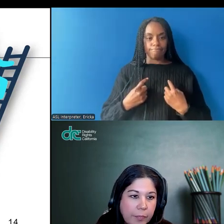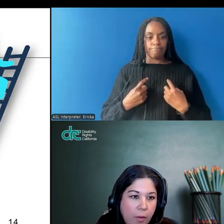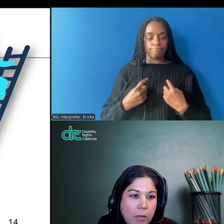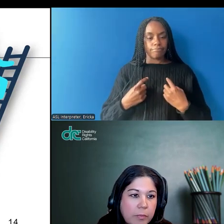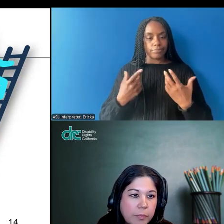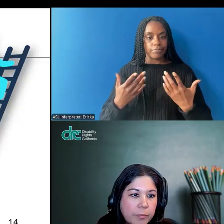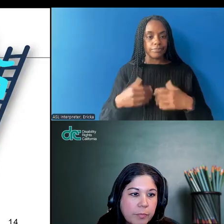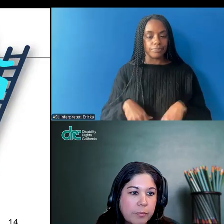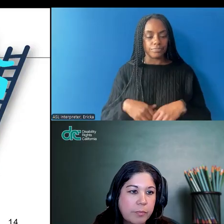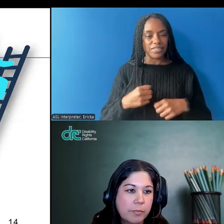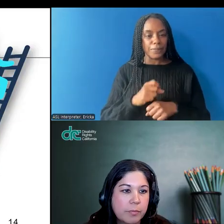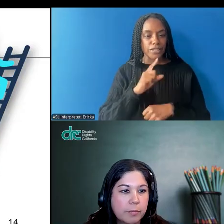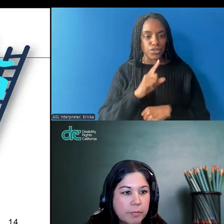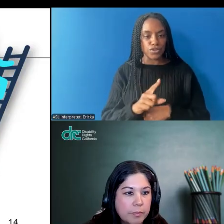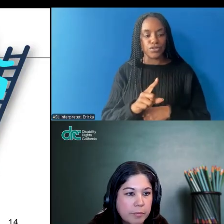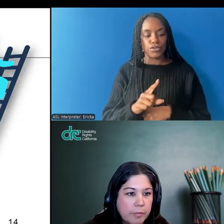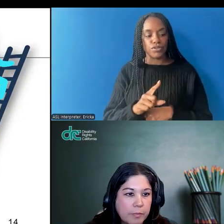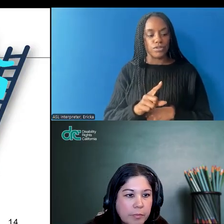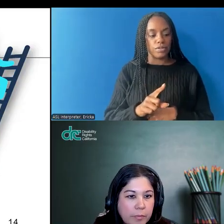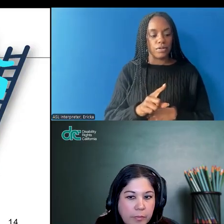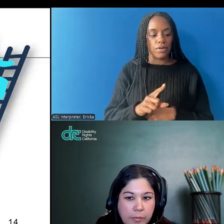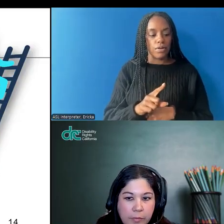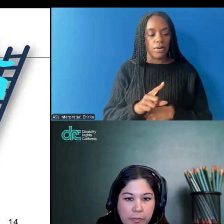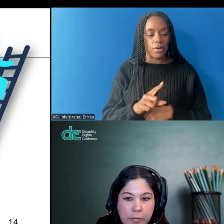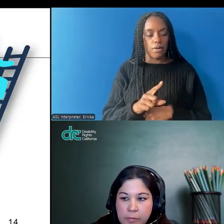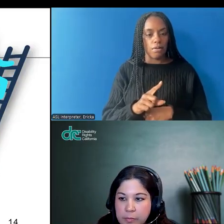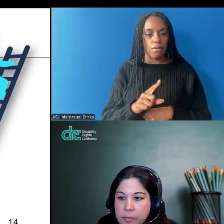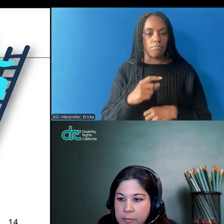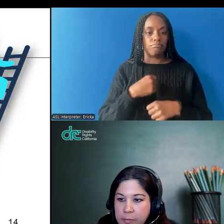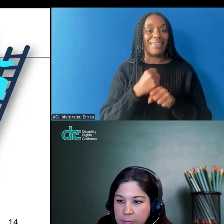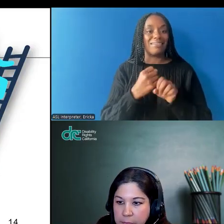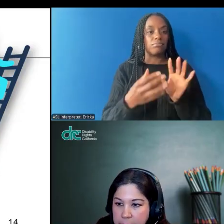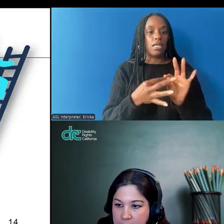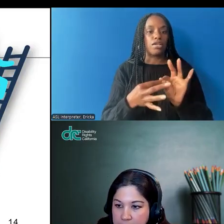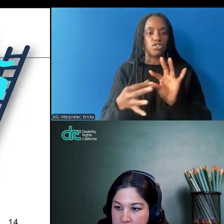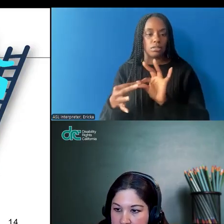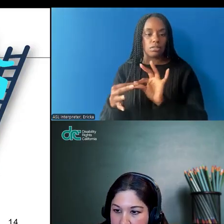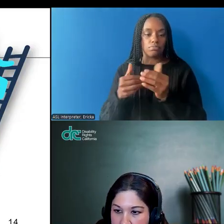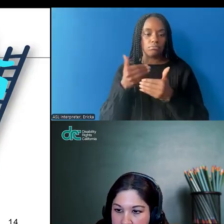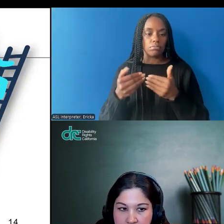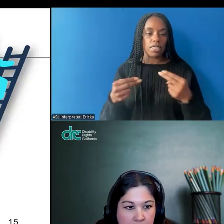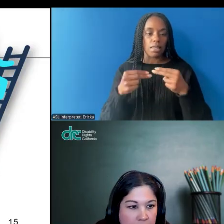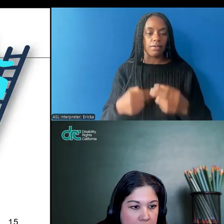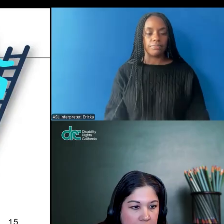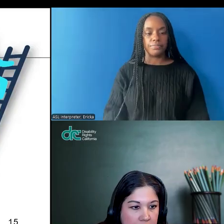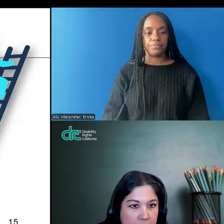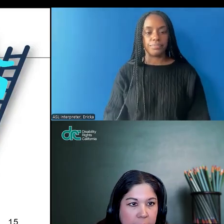Right. And really, making those connections. Next slide.